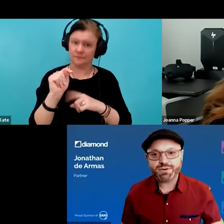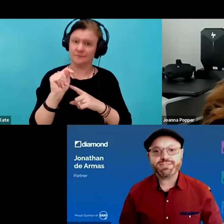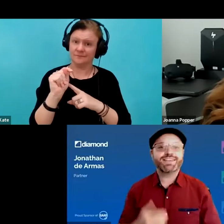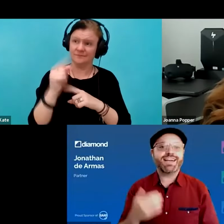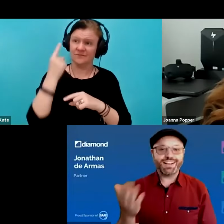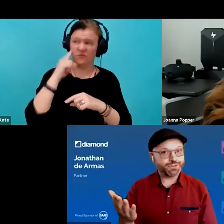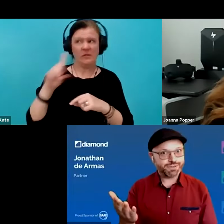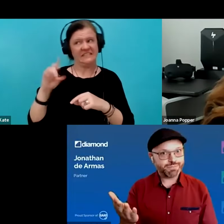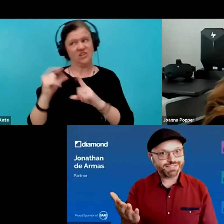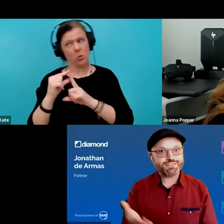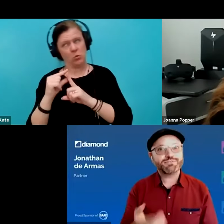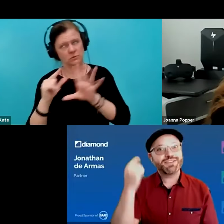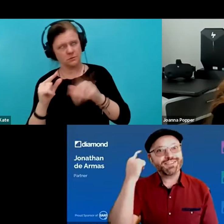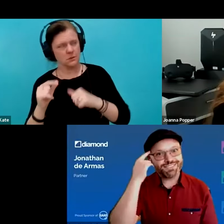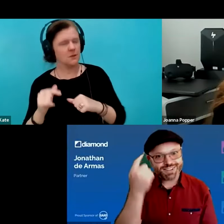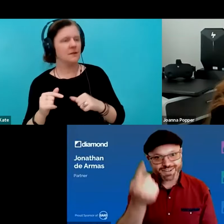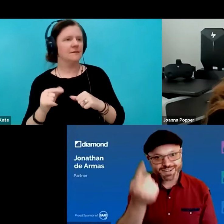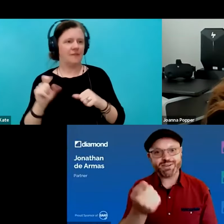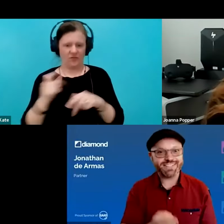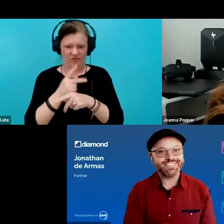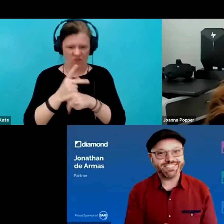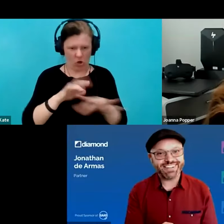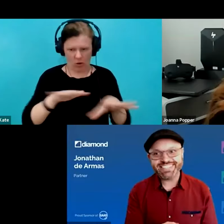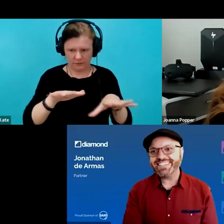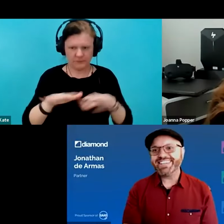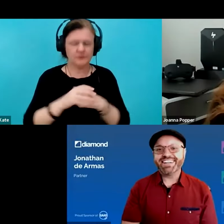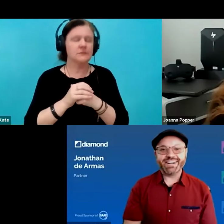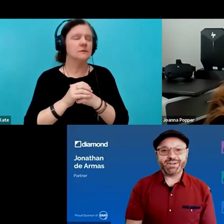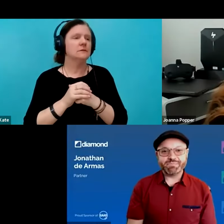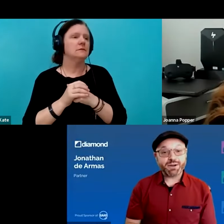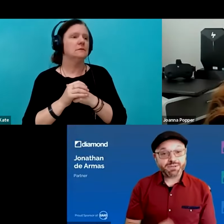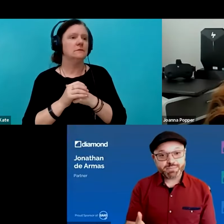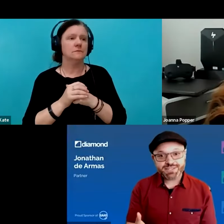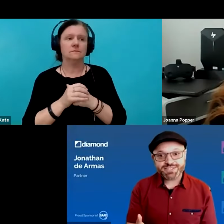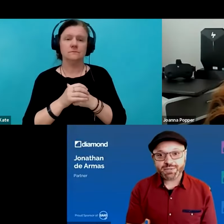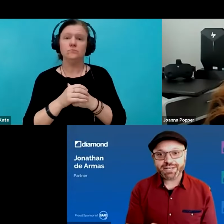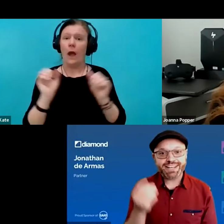DJ words I learned them myself talk about retention right but I was able to do it